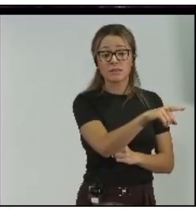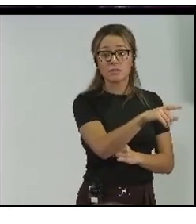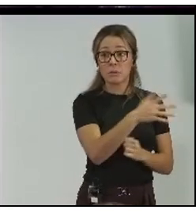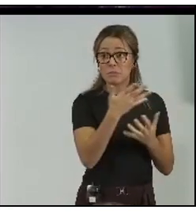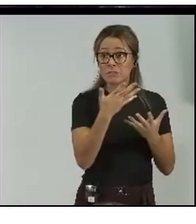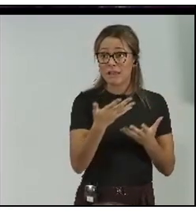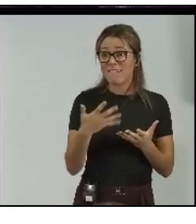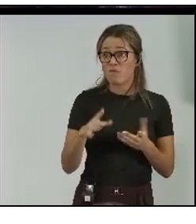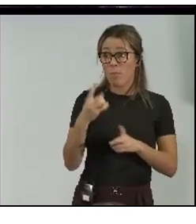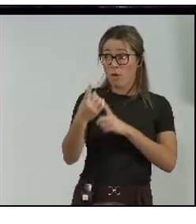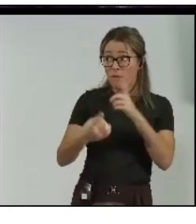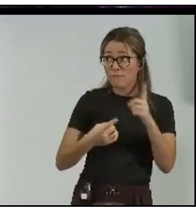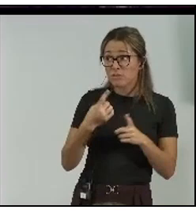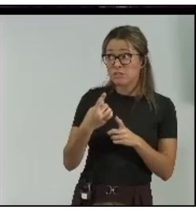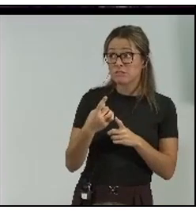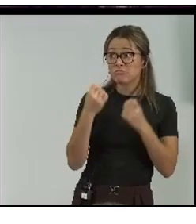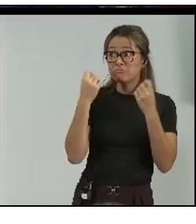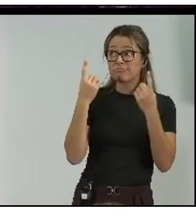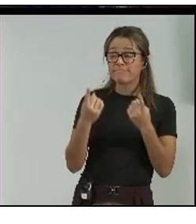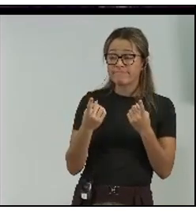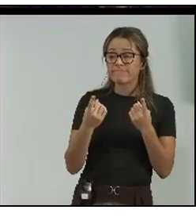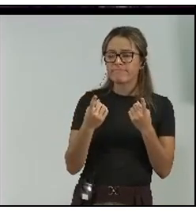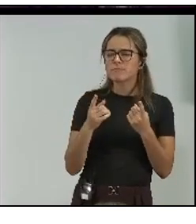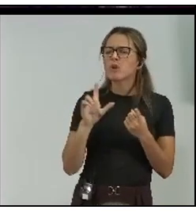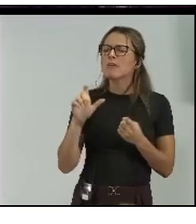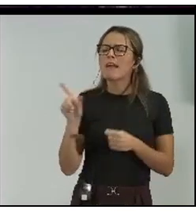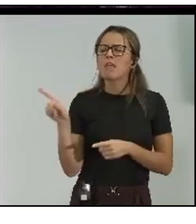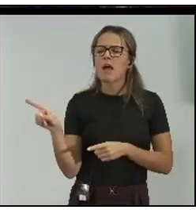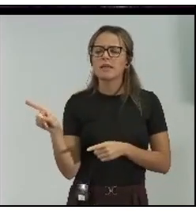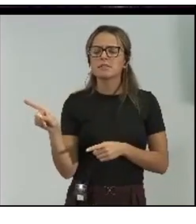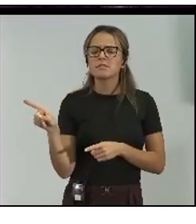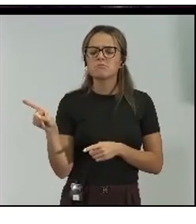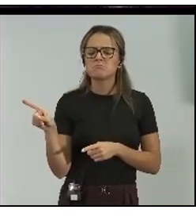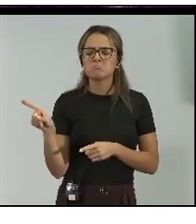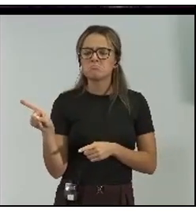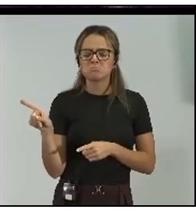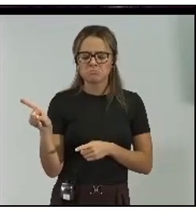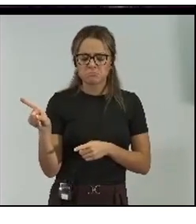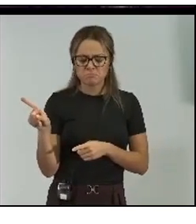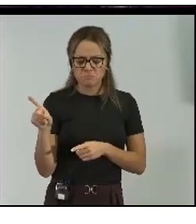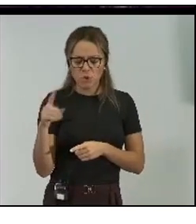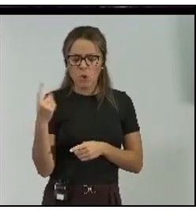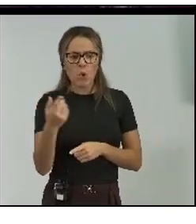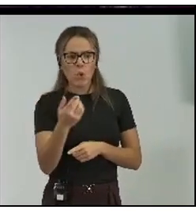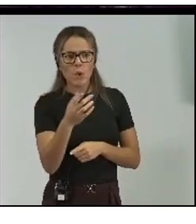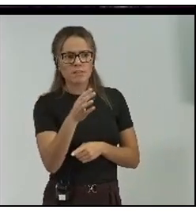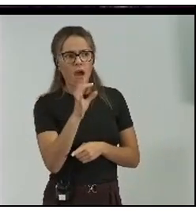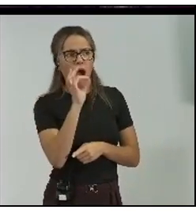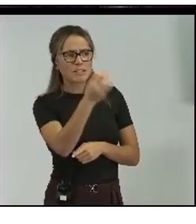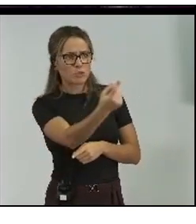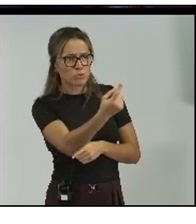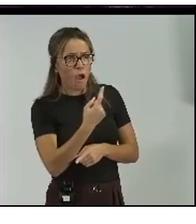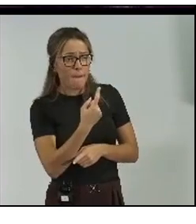So from your point of view, Caroline, who is calling you in? Is it the accessibility person or is it the marketing people? Is it a bit of both?